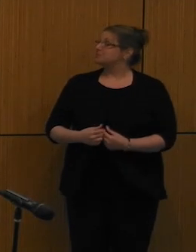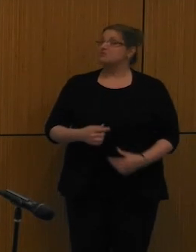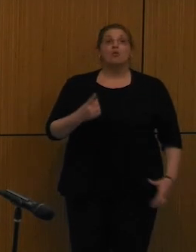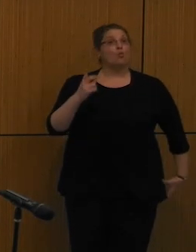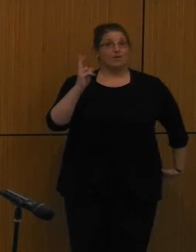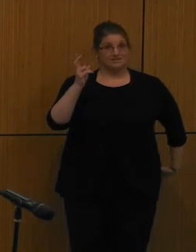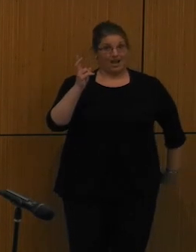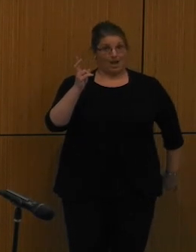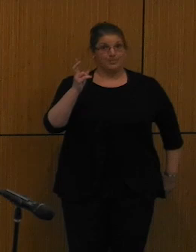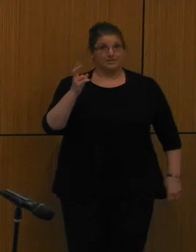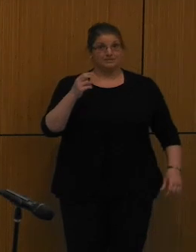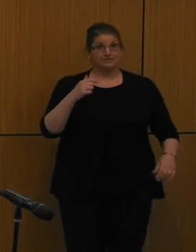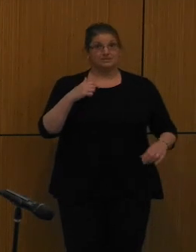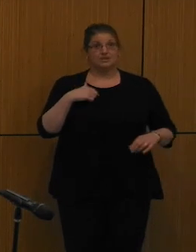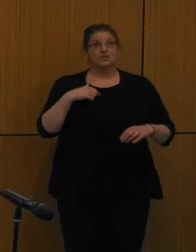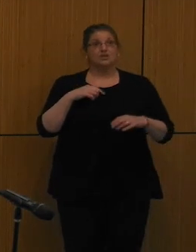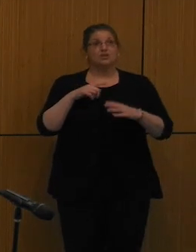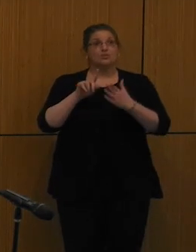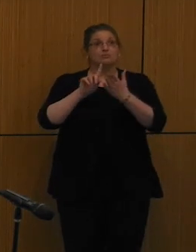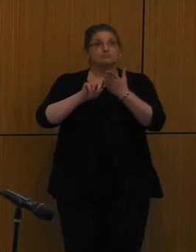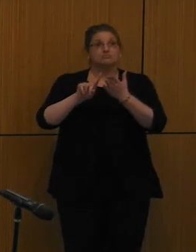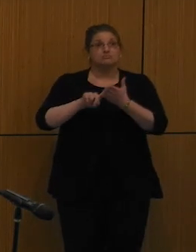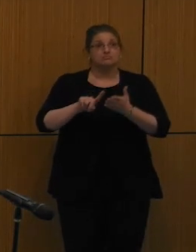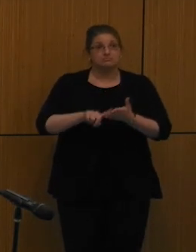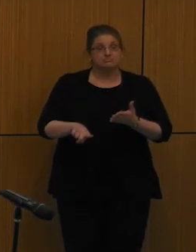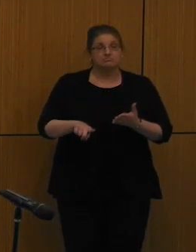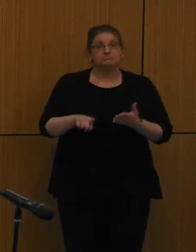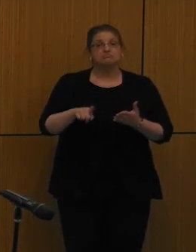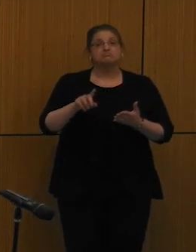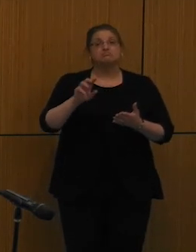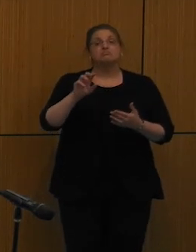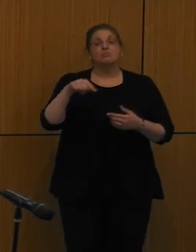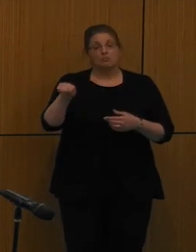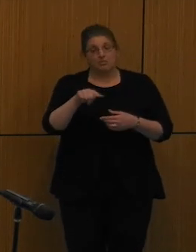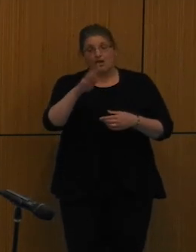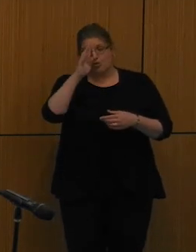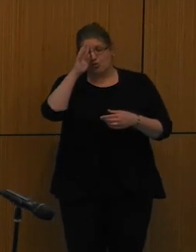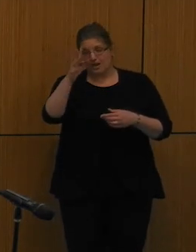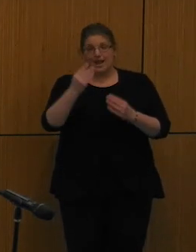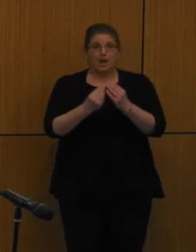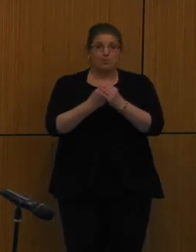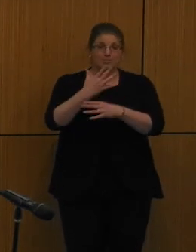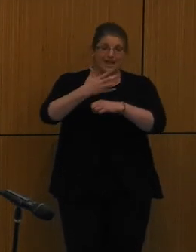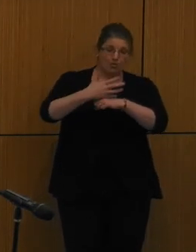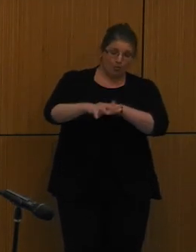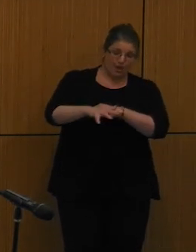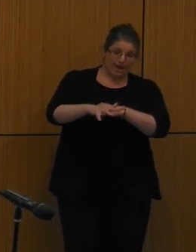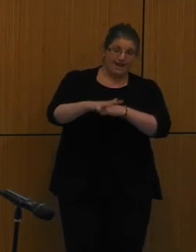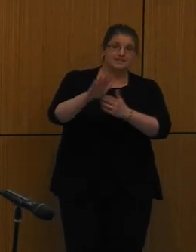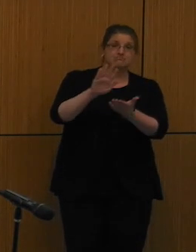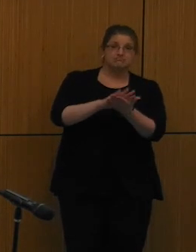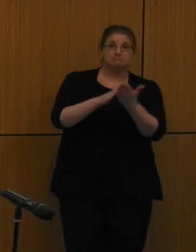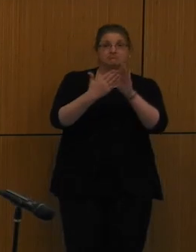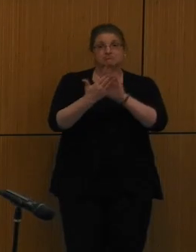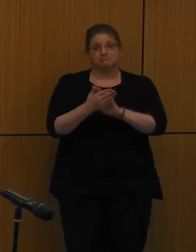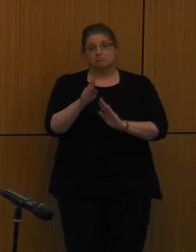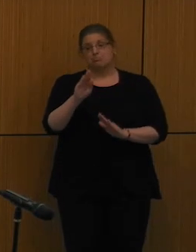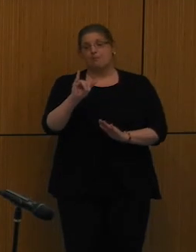my lab is microbes that can degrade plant waste or plant material. And turn it into biofuels or, biochemicals.